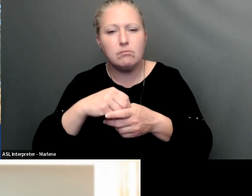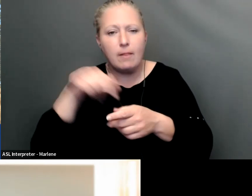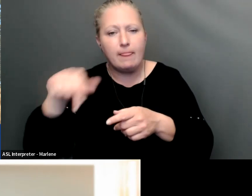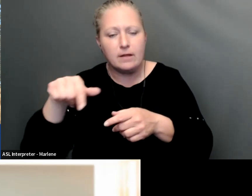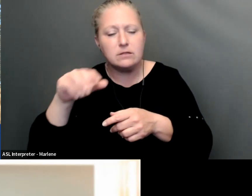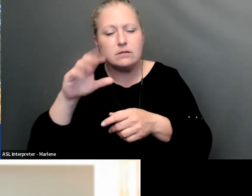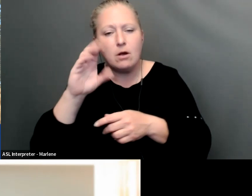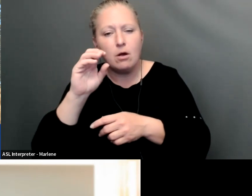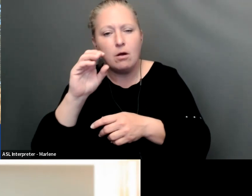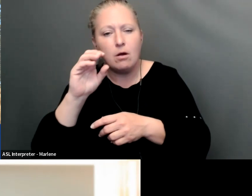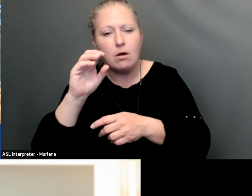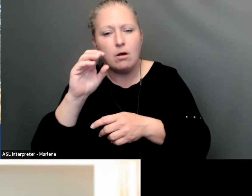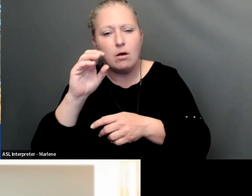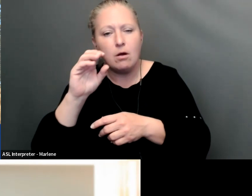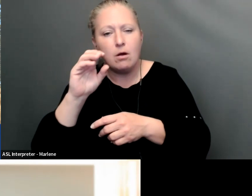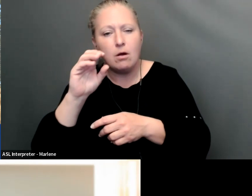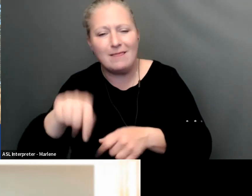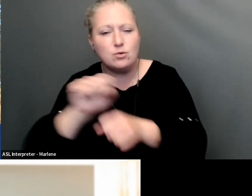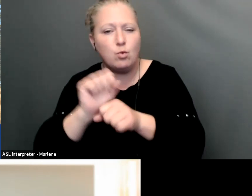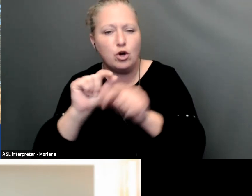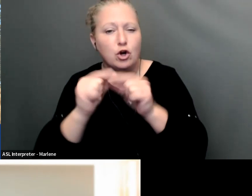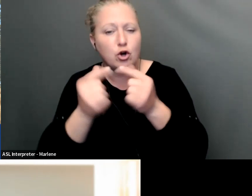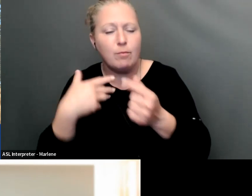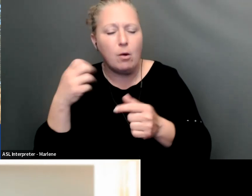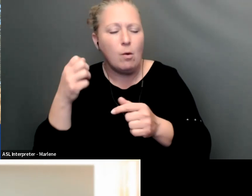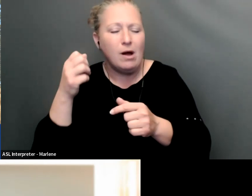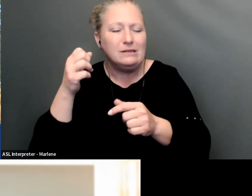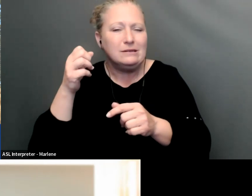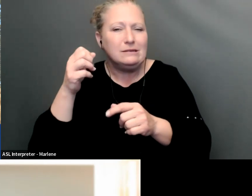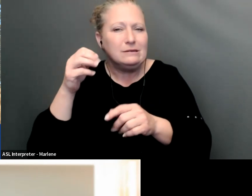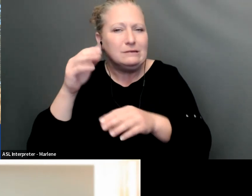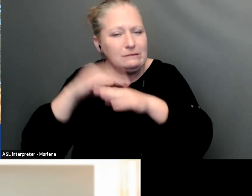in this working group and just want to flag, that we know folks have important pieces of